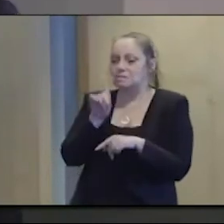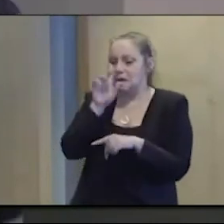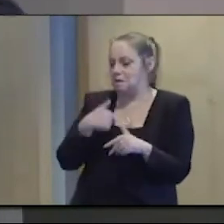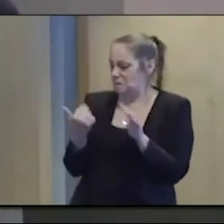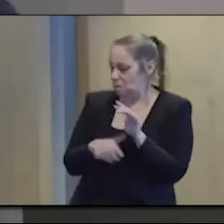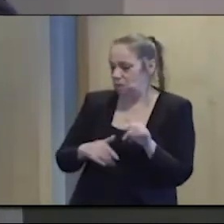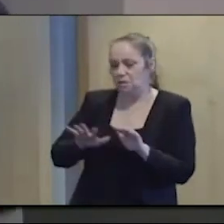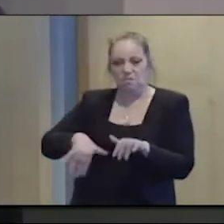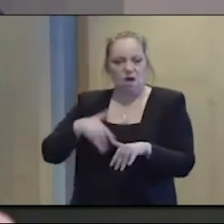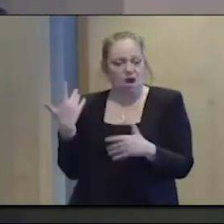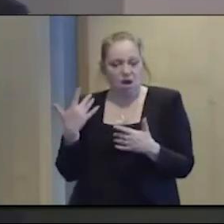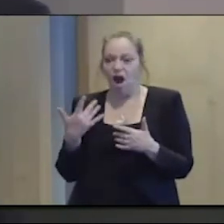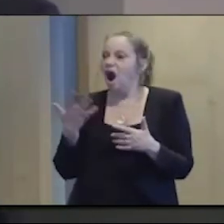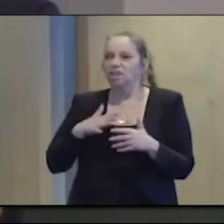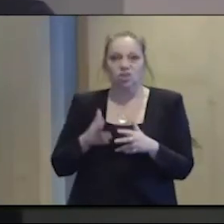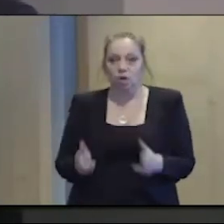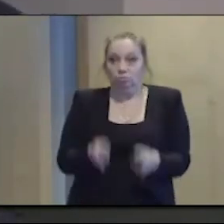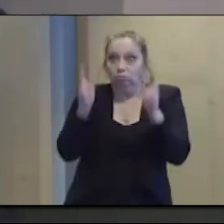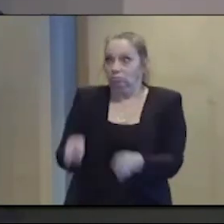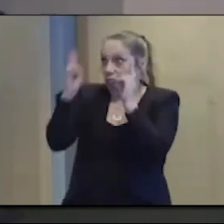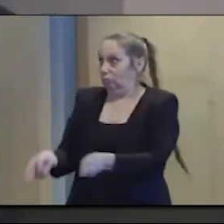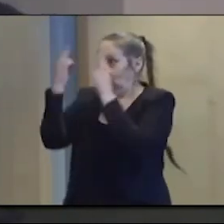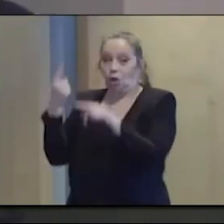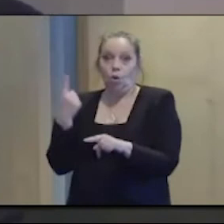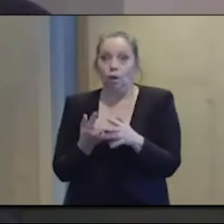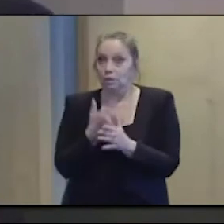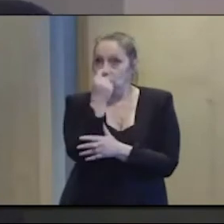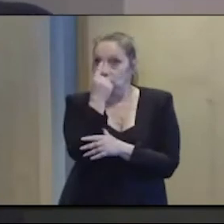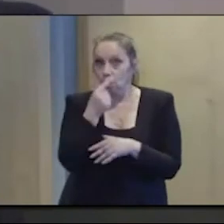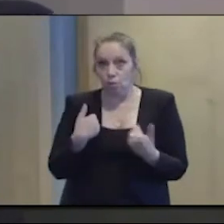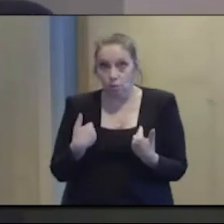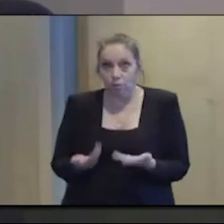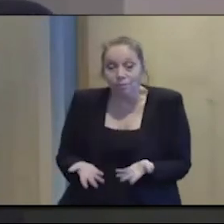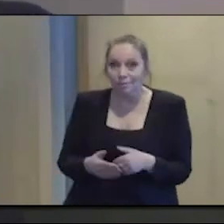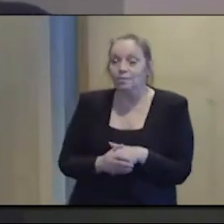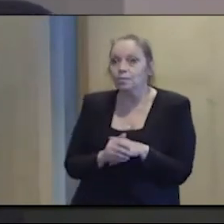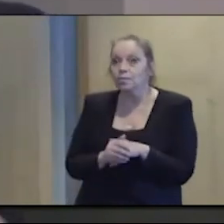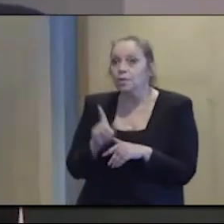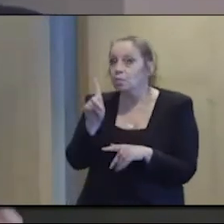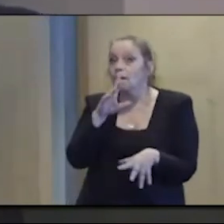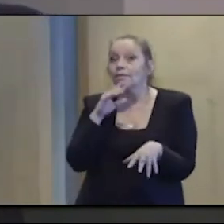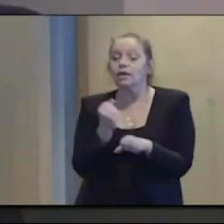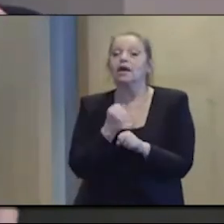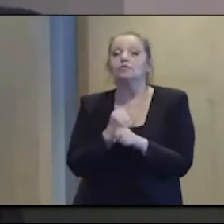to bang up lots of properties as quickly as possible but the the government departments are